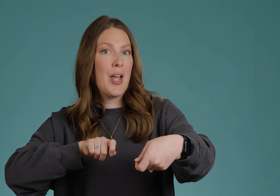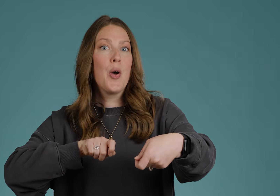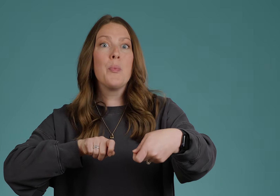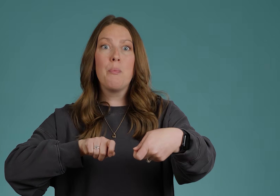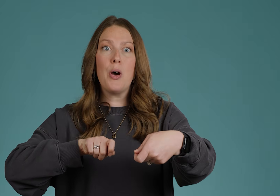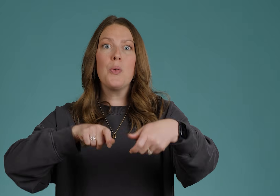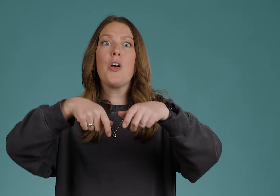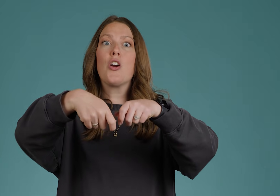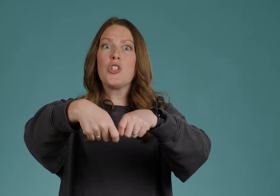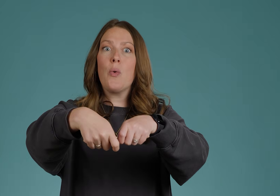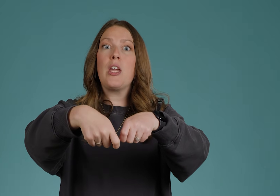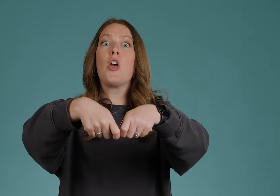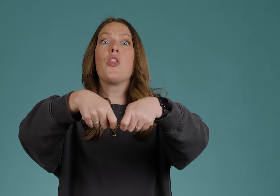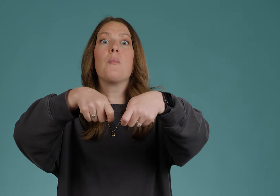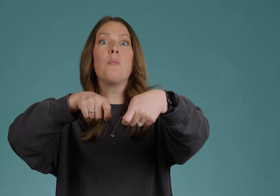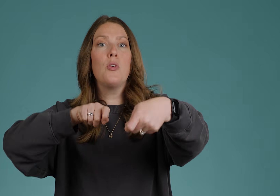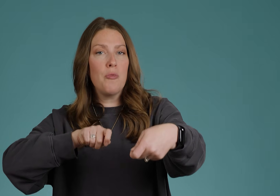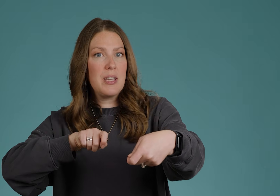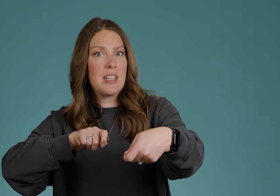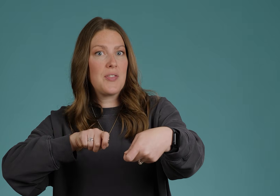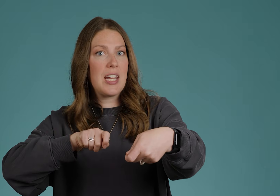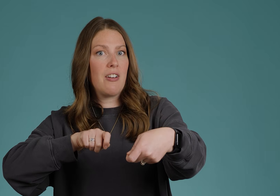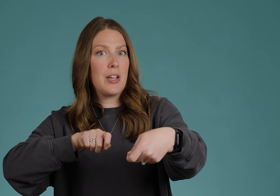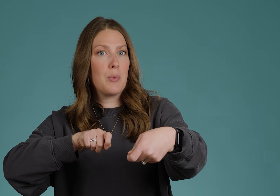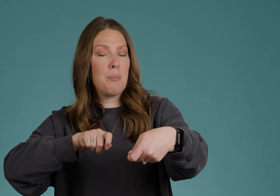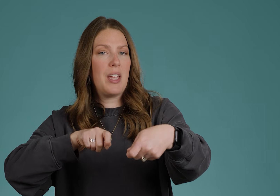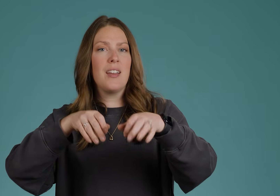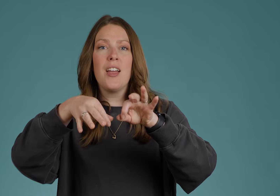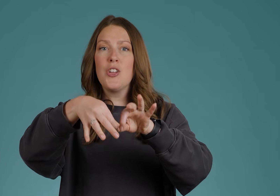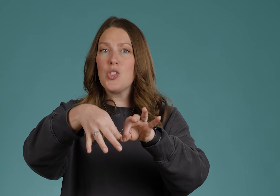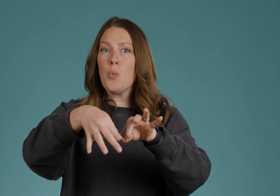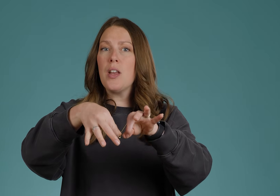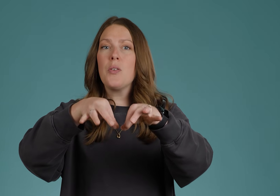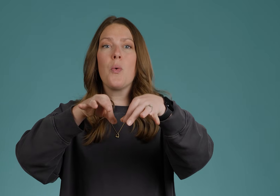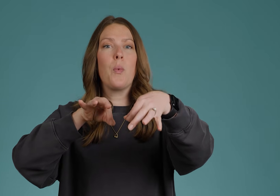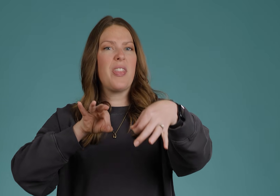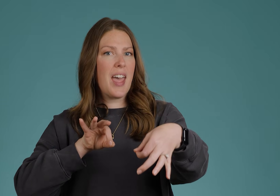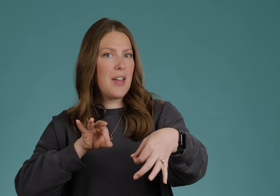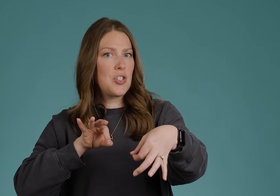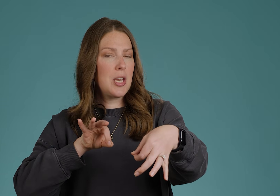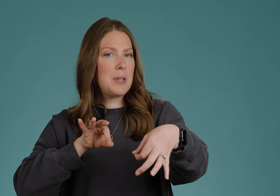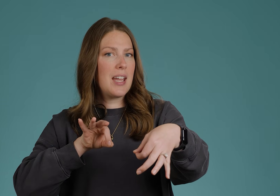Both are showing the movement of tearing and ripping. Just one with F-shaped hands